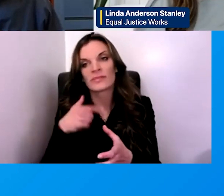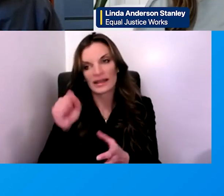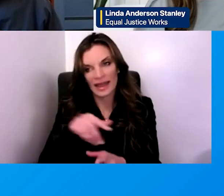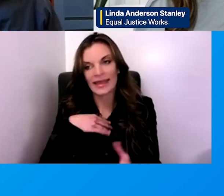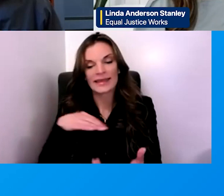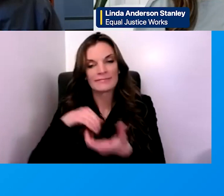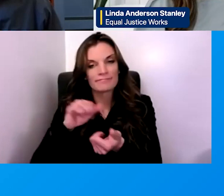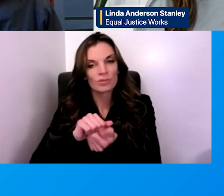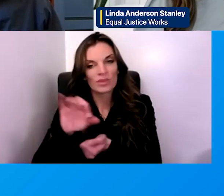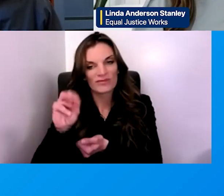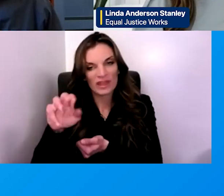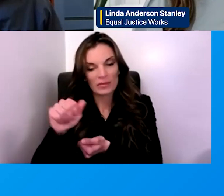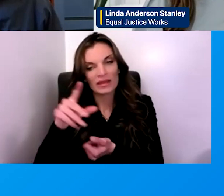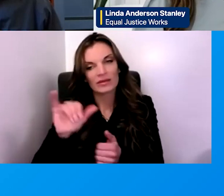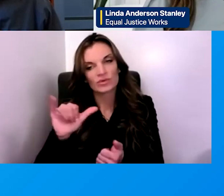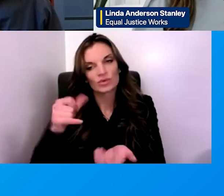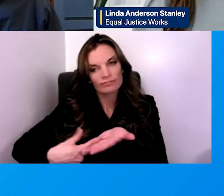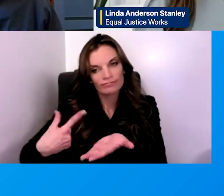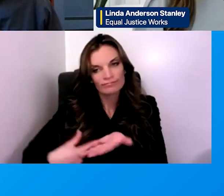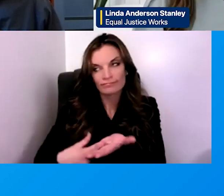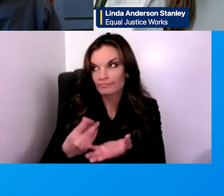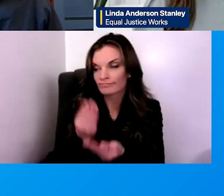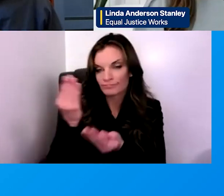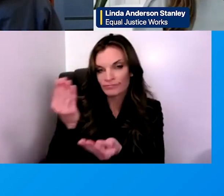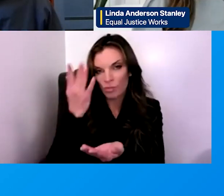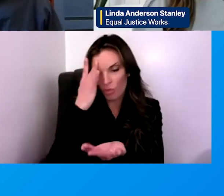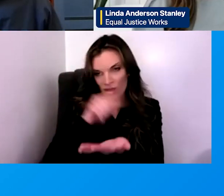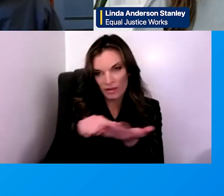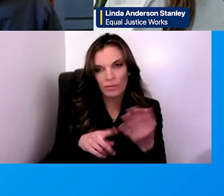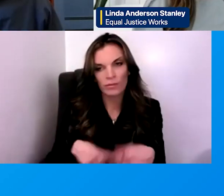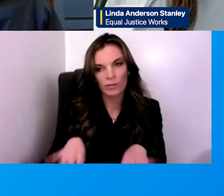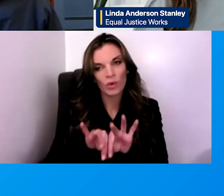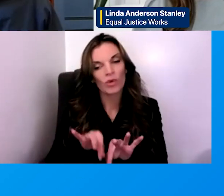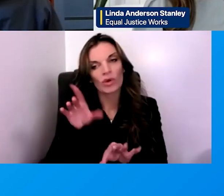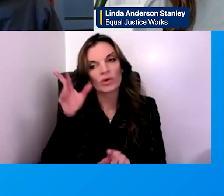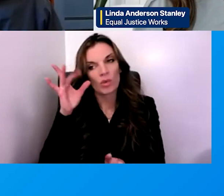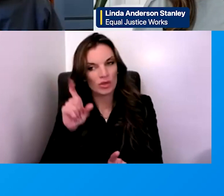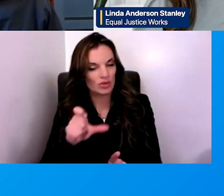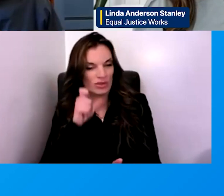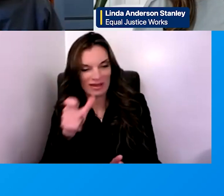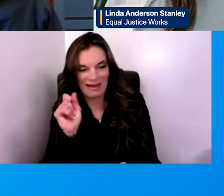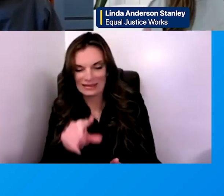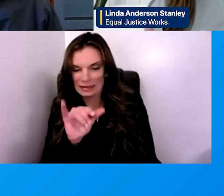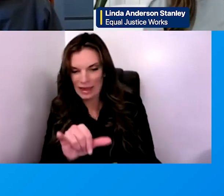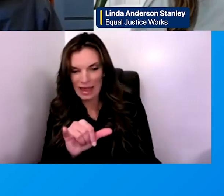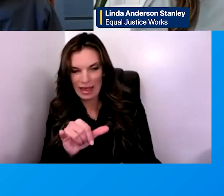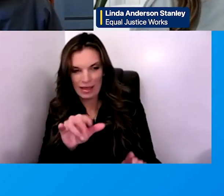issues to their attention and hopefully talk to folks about not asking this in such a way